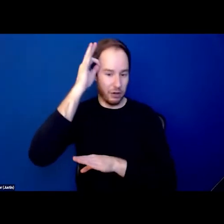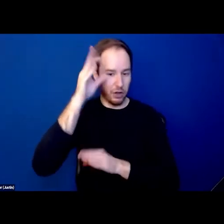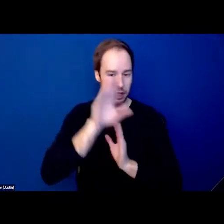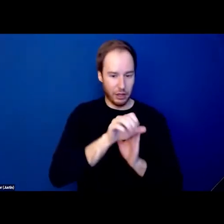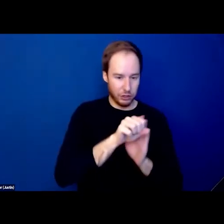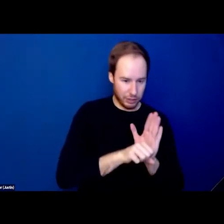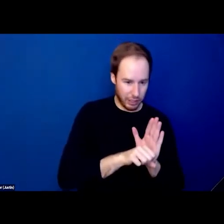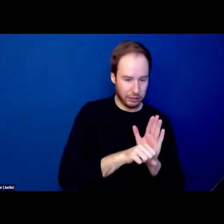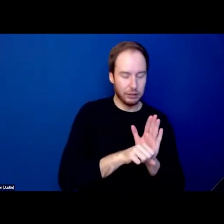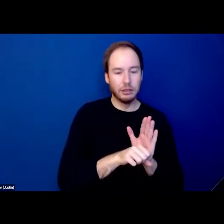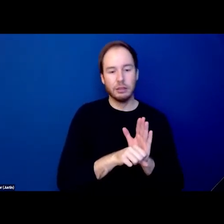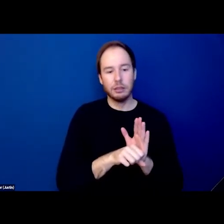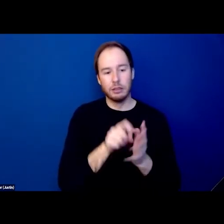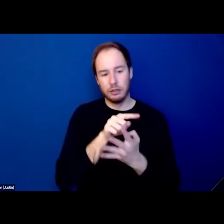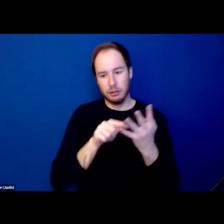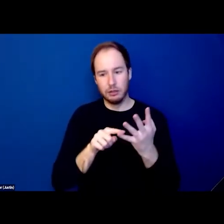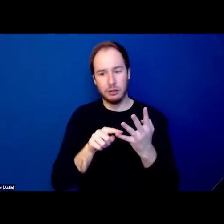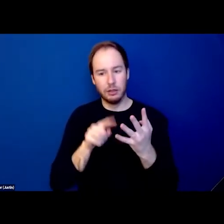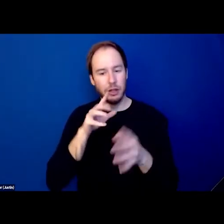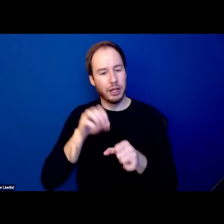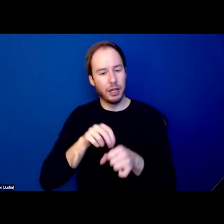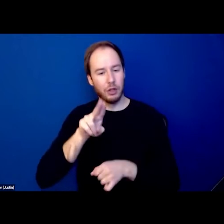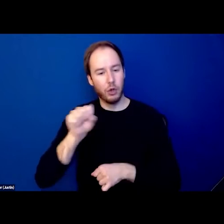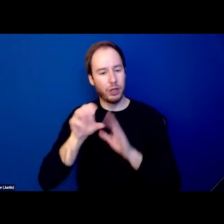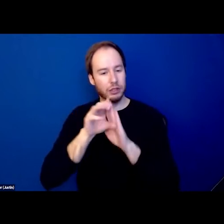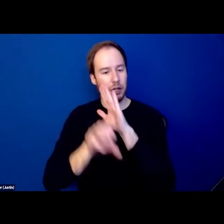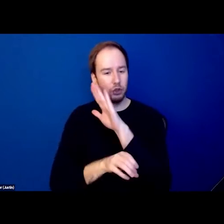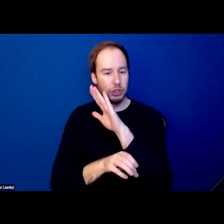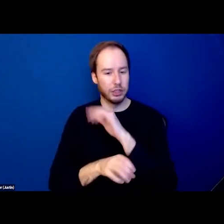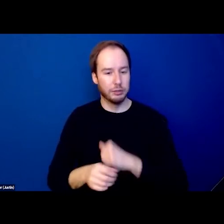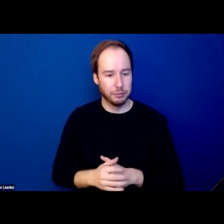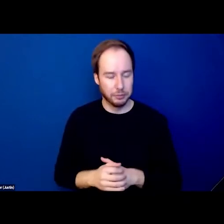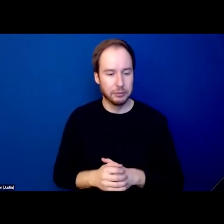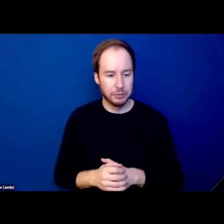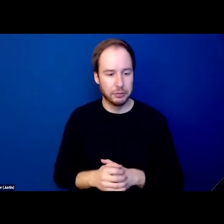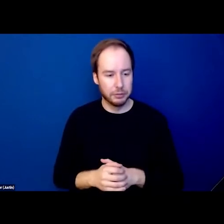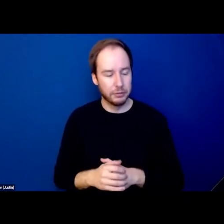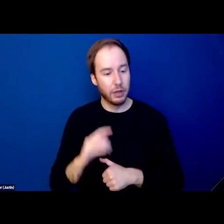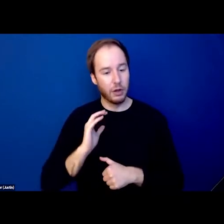which is outlined in the US constitution. So it is the obligation of our federal government